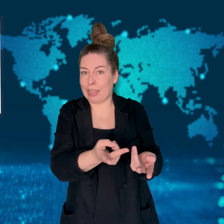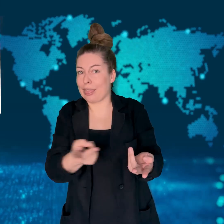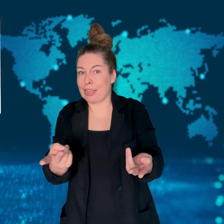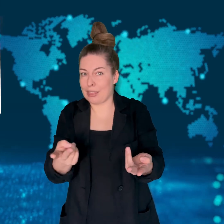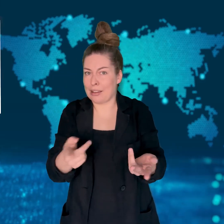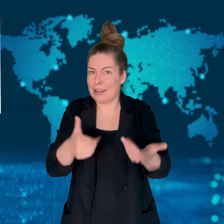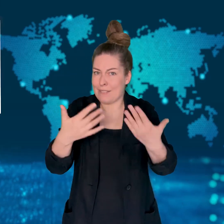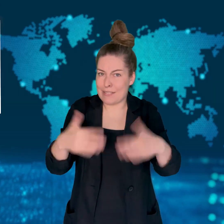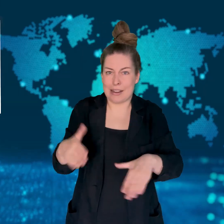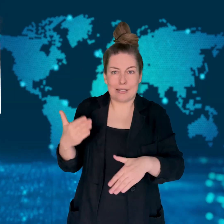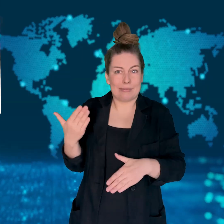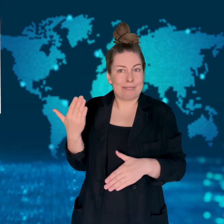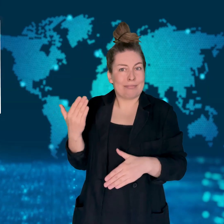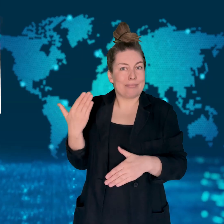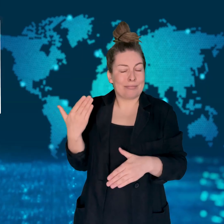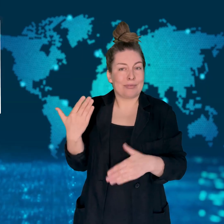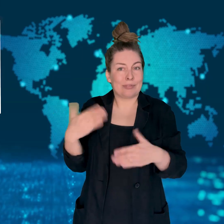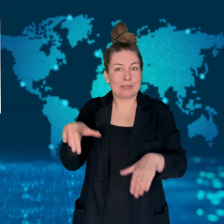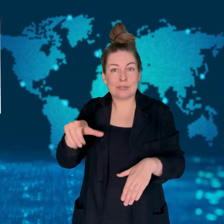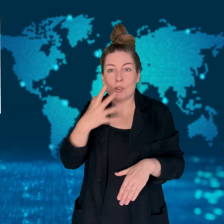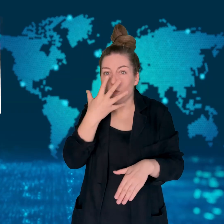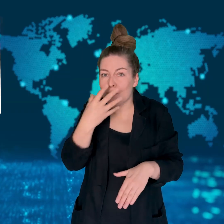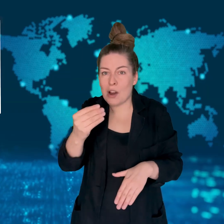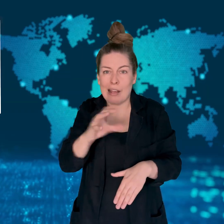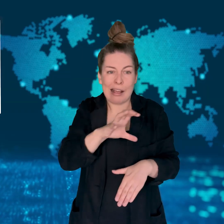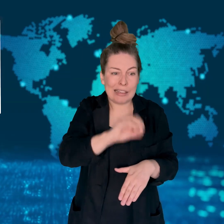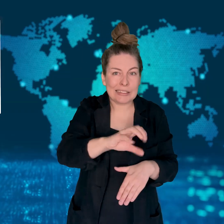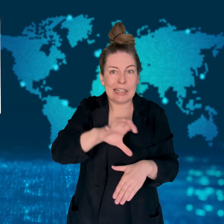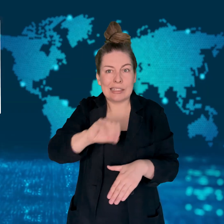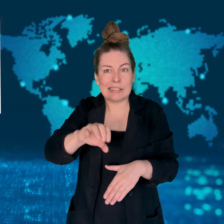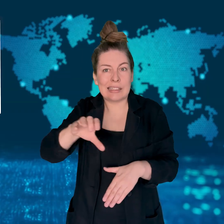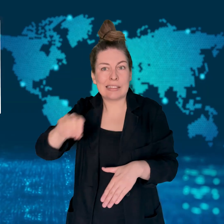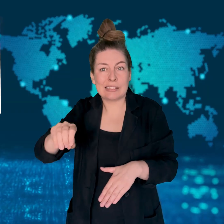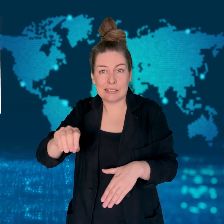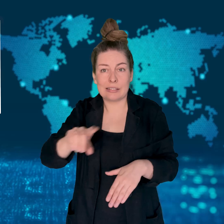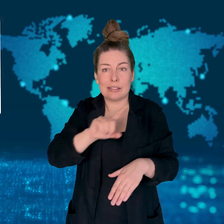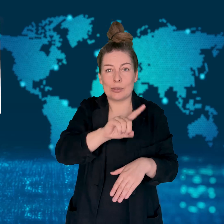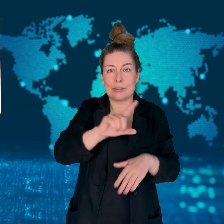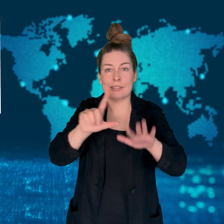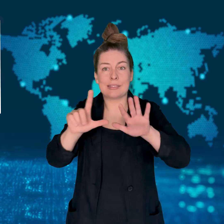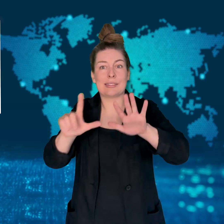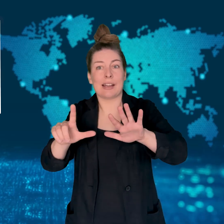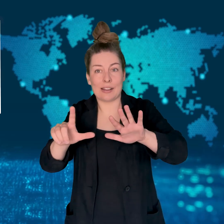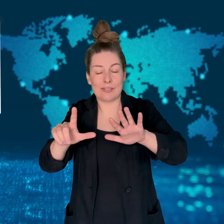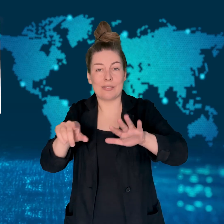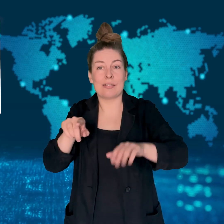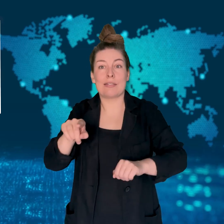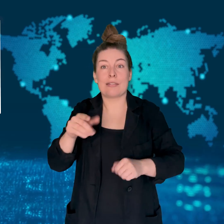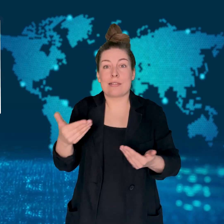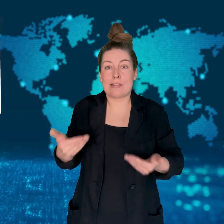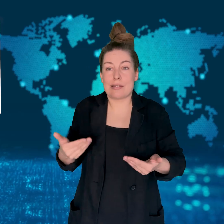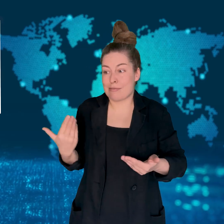and two earlier this week.